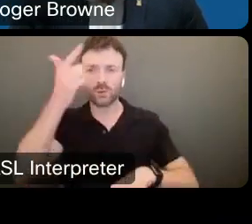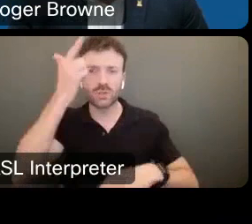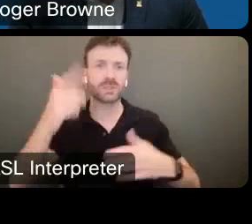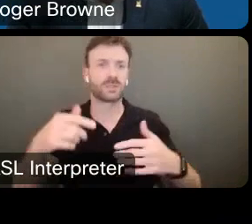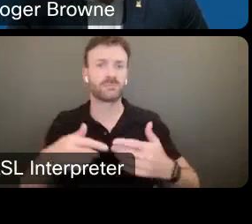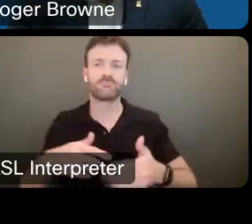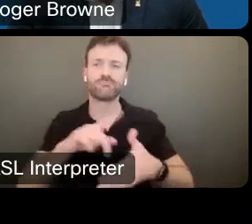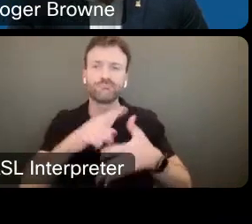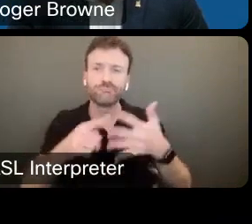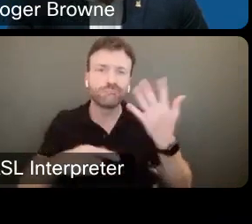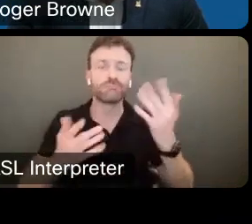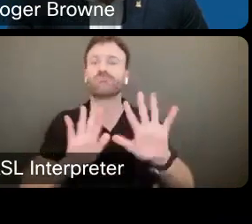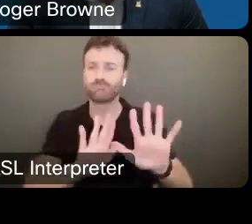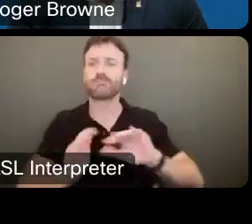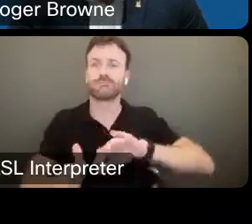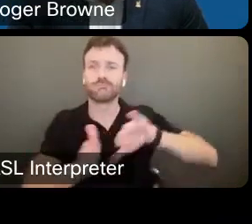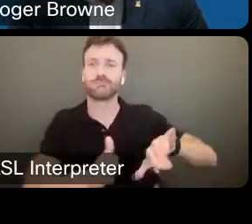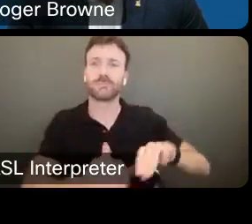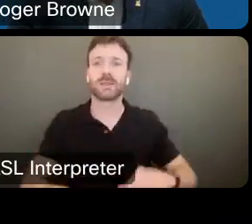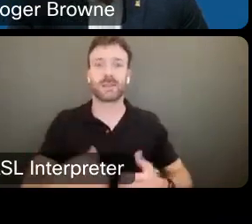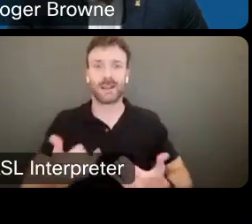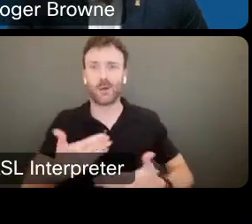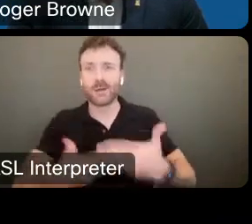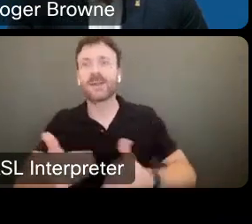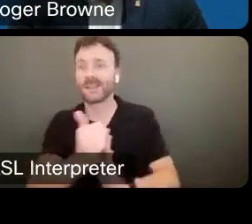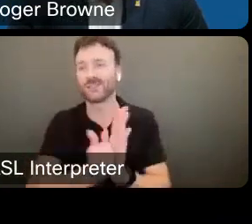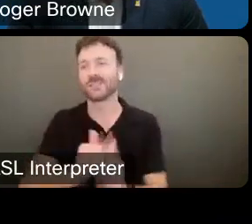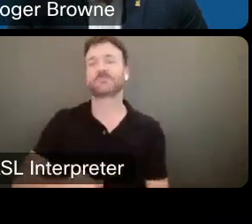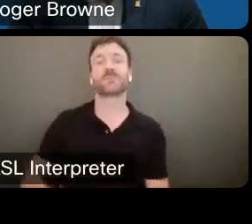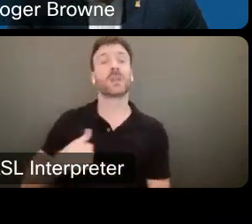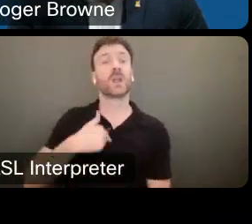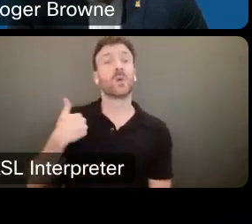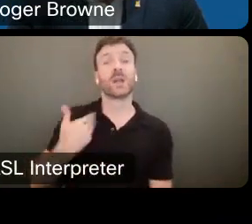Obviously going through the agenda right now. We do have some very distinguished guests here tonight,